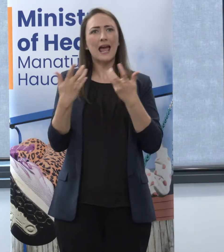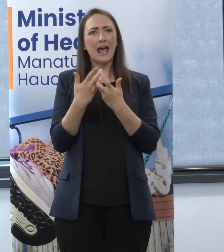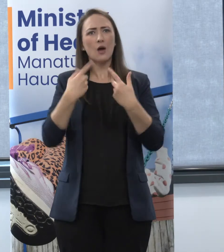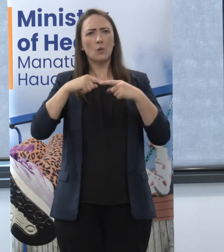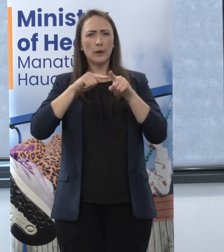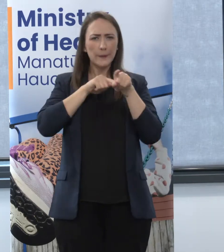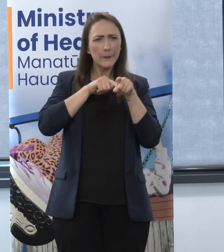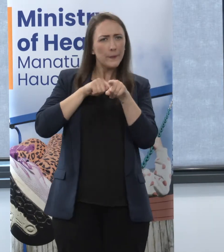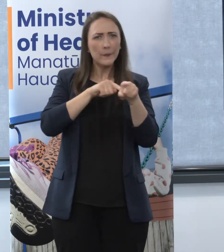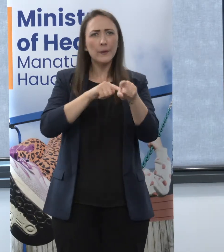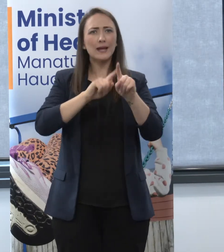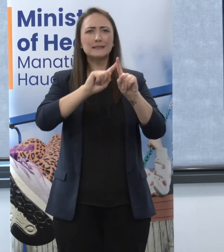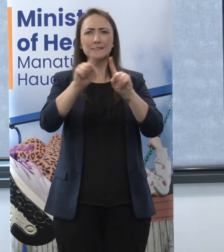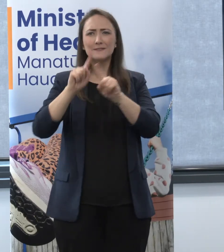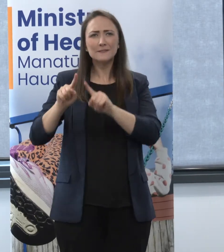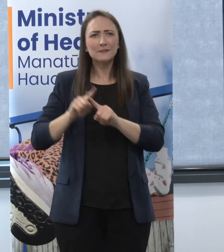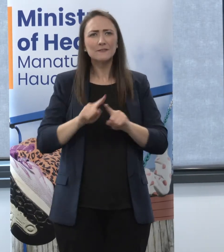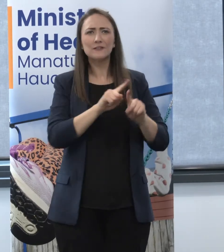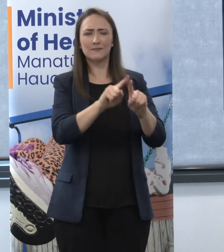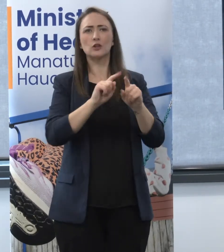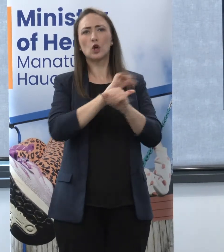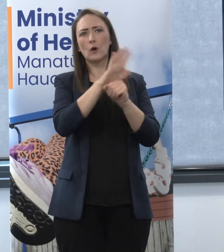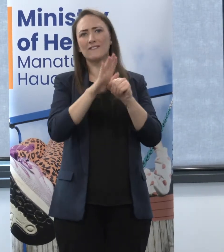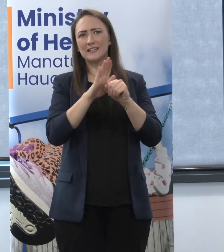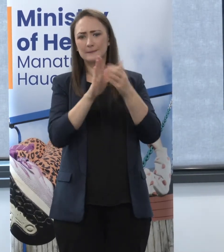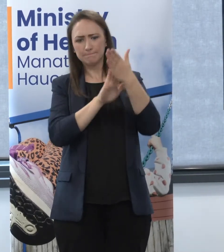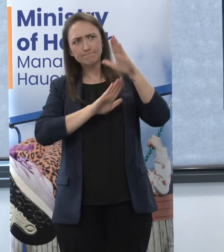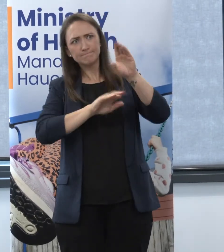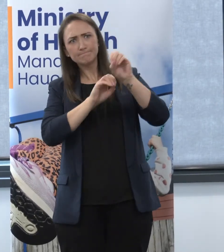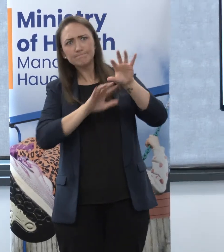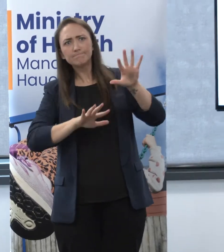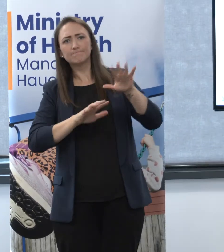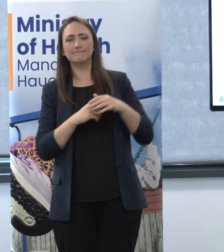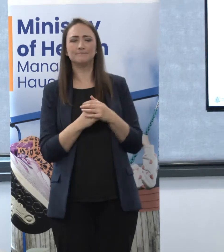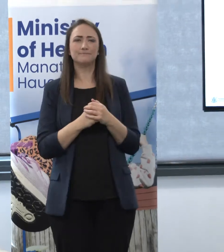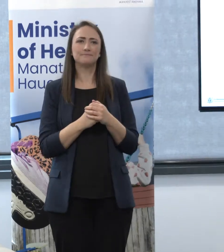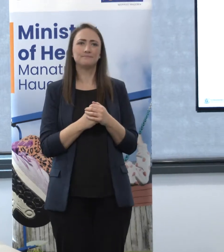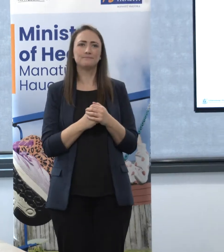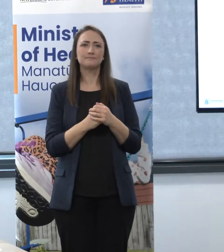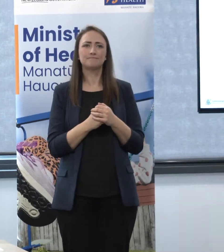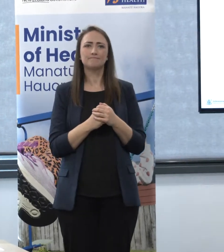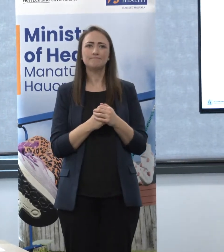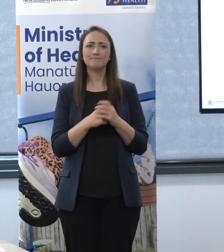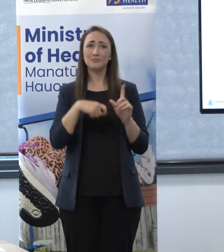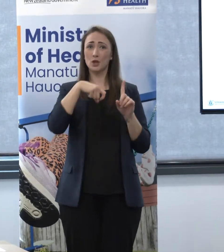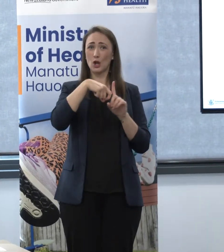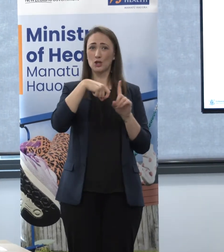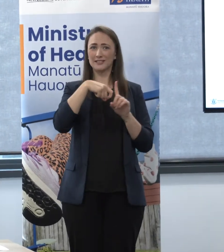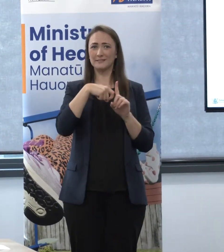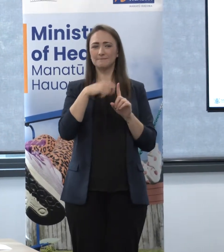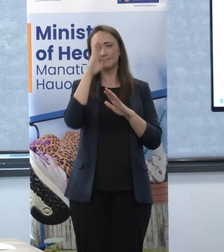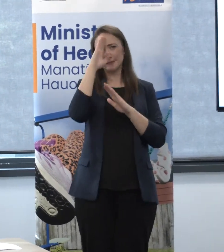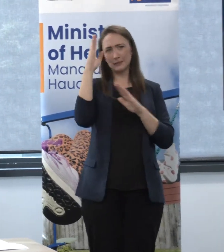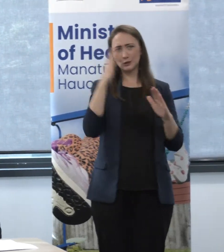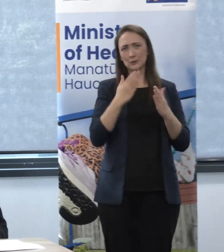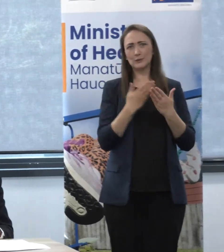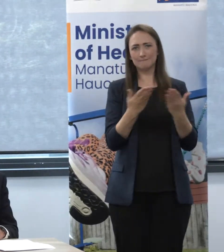management tools we are using for tracking the prevalence of COVID-19 in our community. Surface, over to you Kirsten,